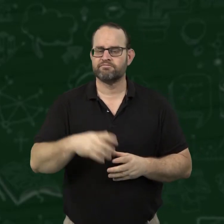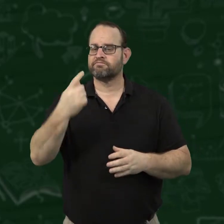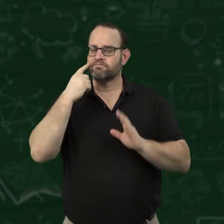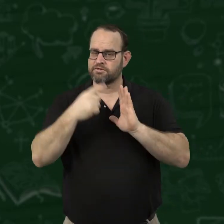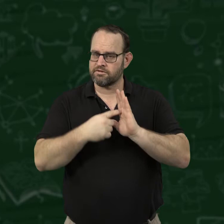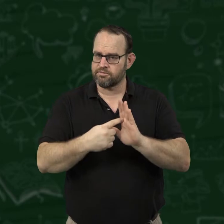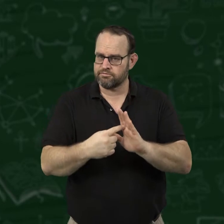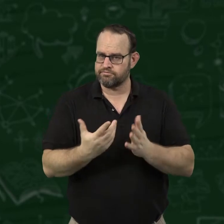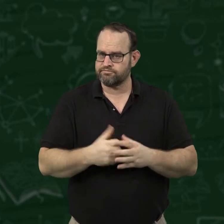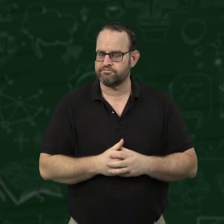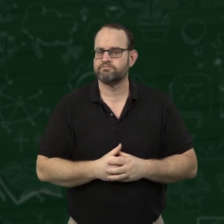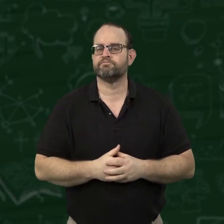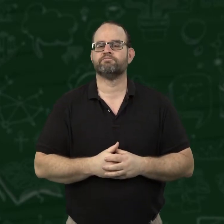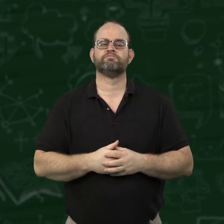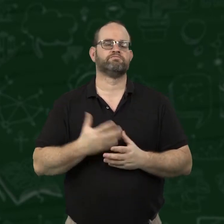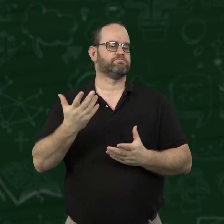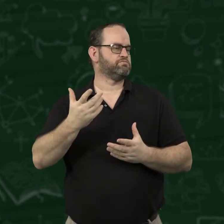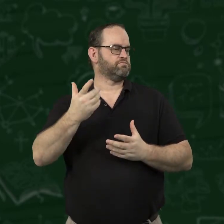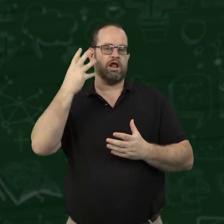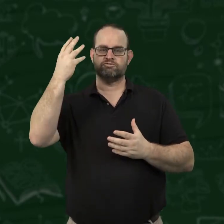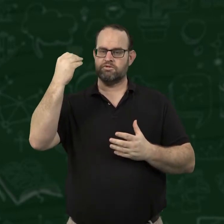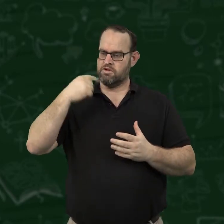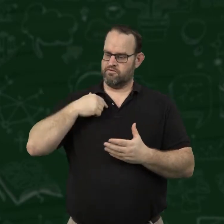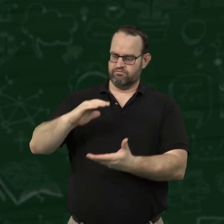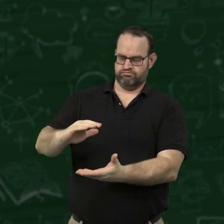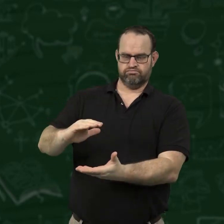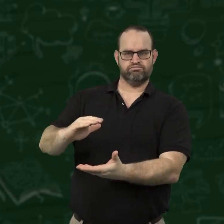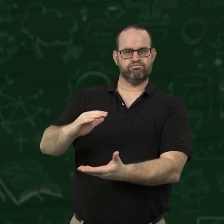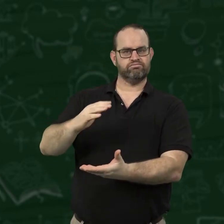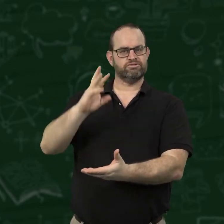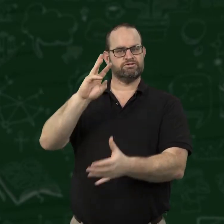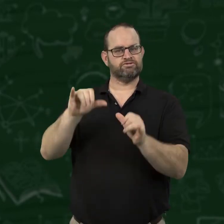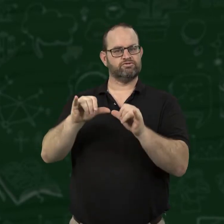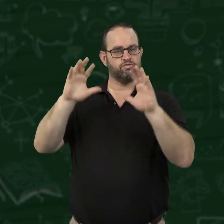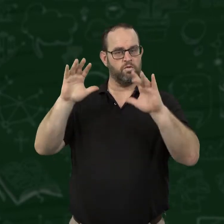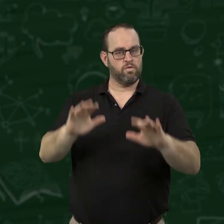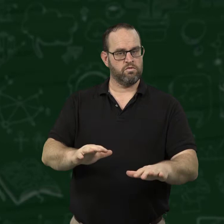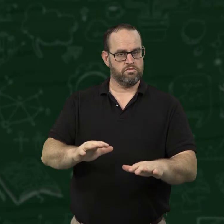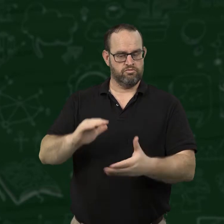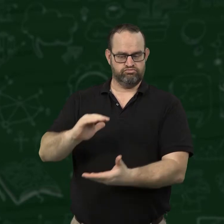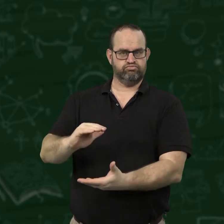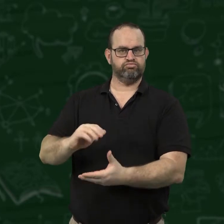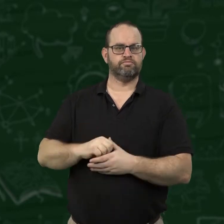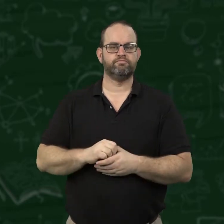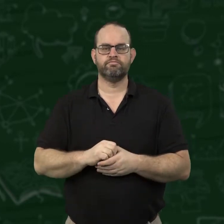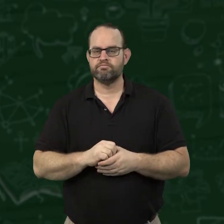For example, let’s say it’s snowing outside. Initially, you see a 6-inch pile of snow.